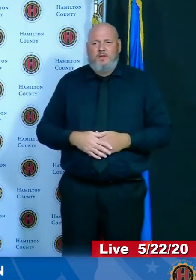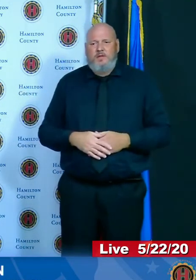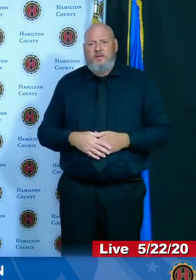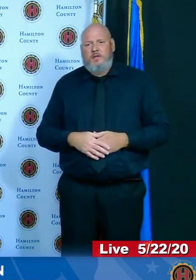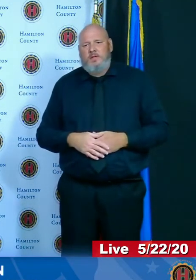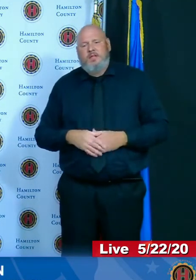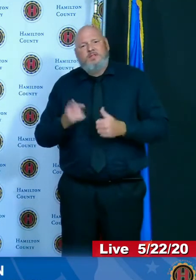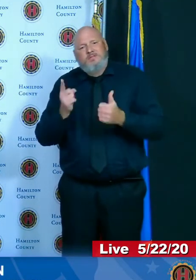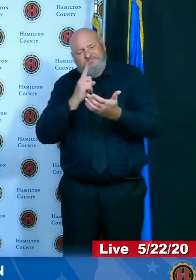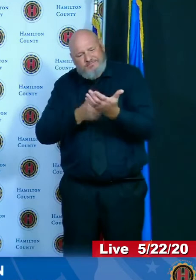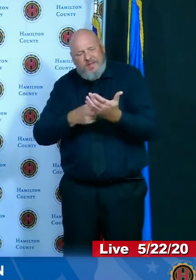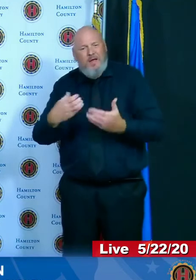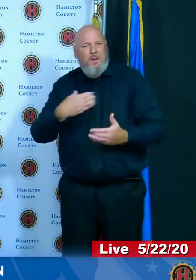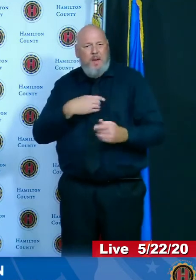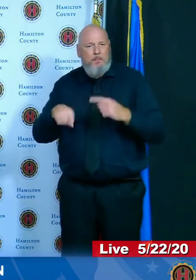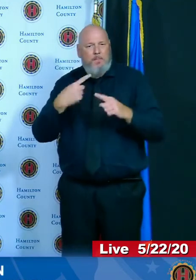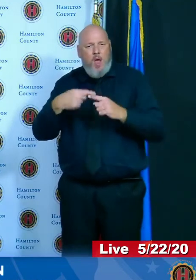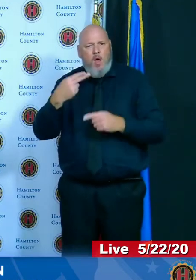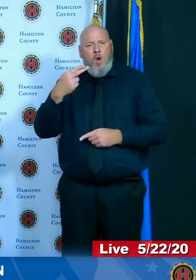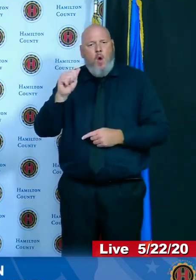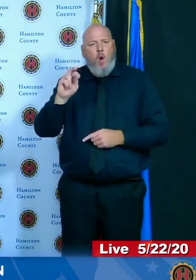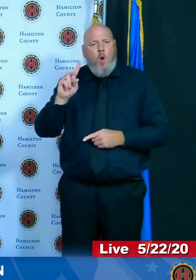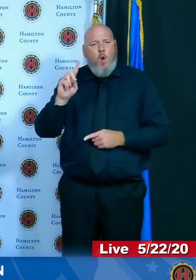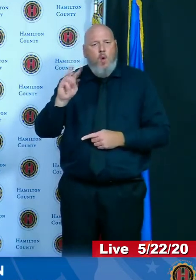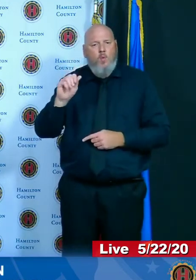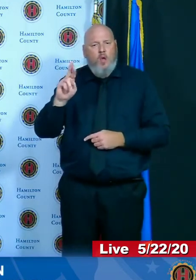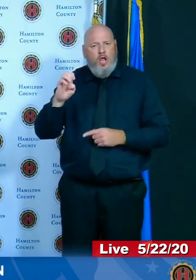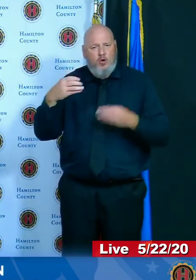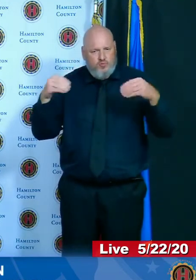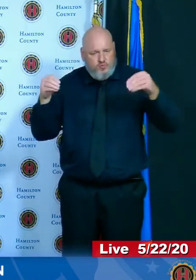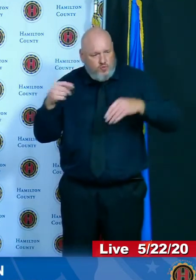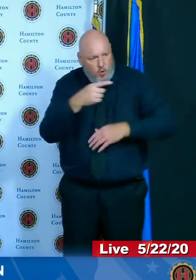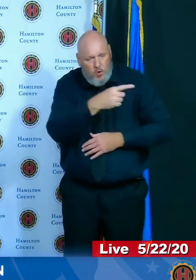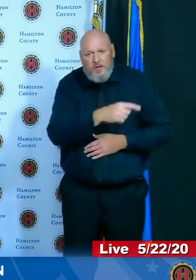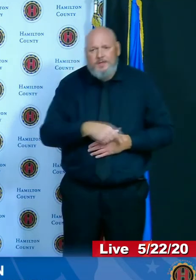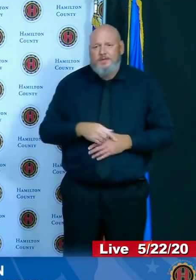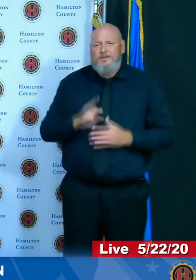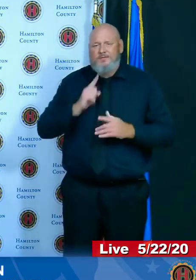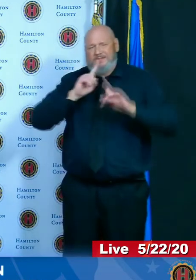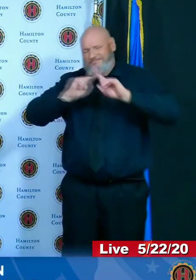little bit more on those types of complaints in a little bit it is super